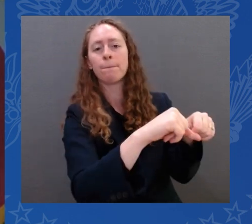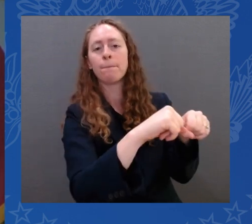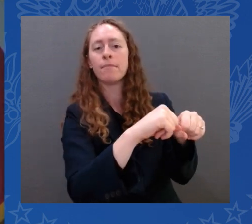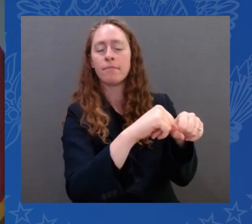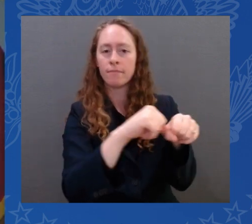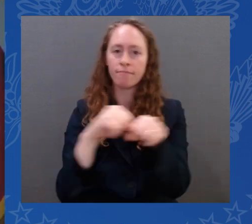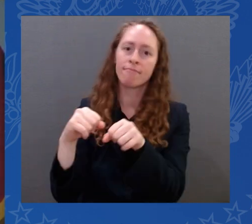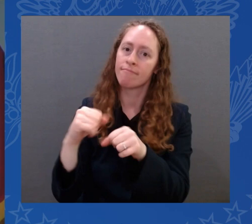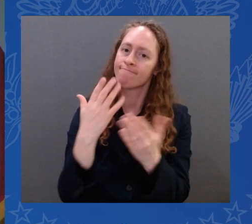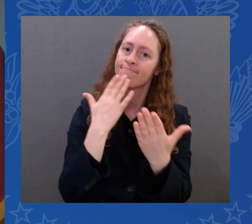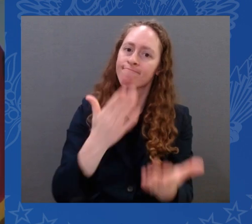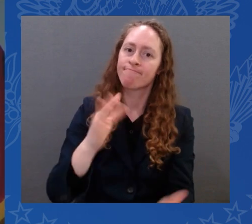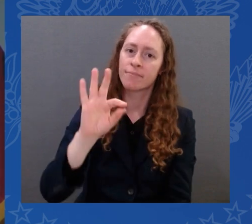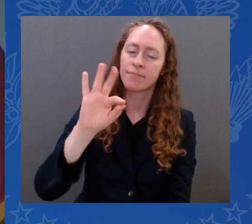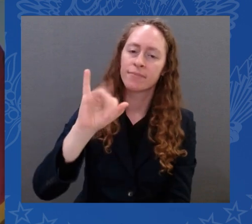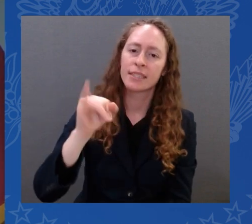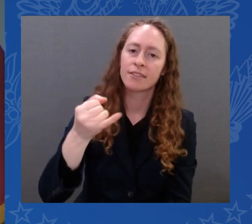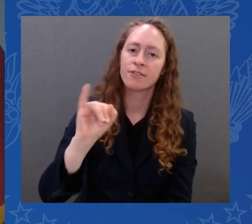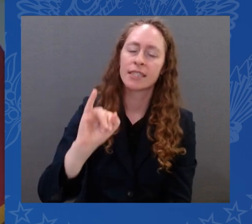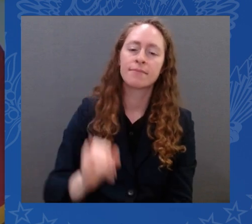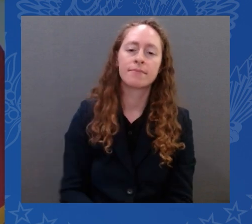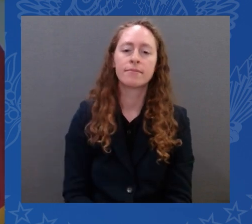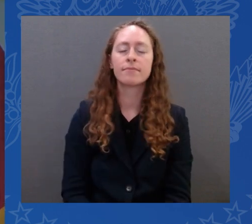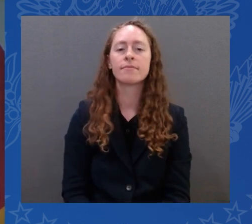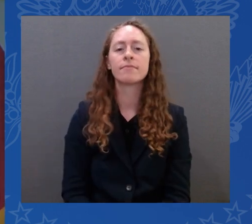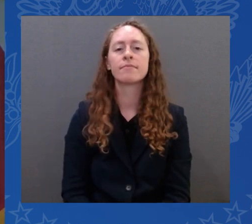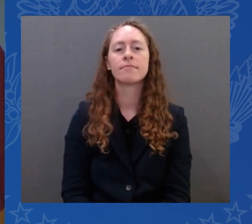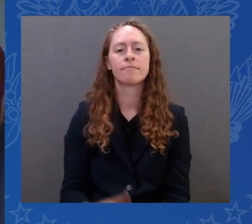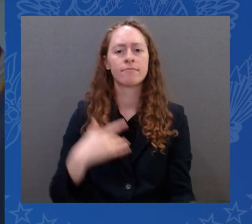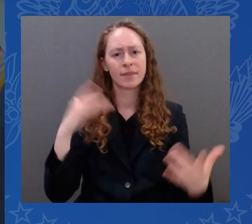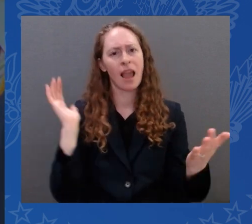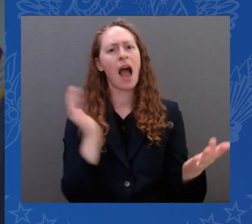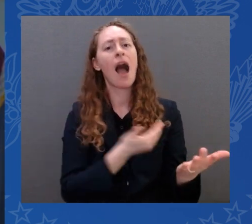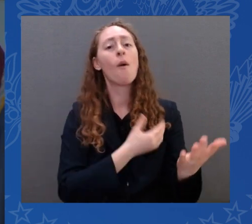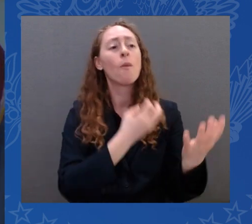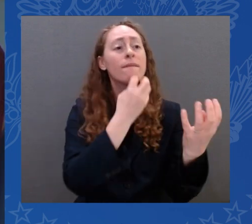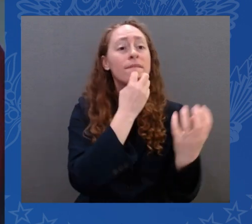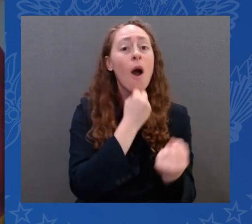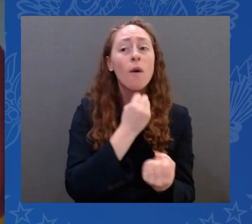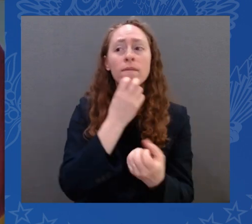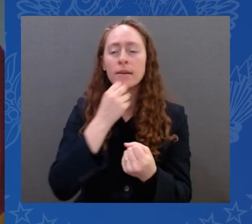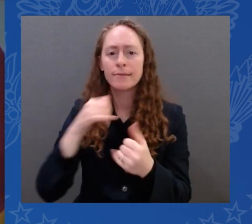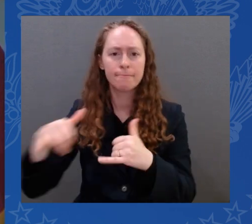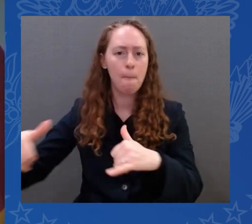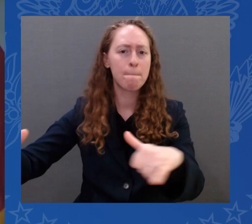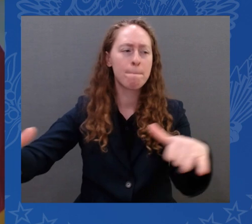We're living through a global struggle between autocracies and democracies. And I will note -- and my co- --